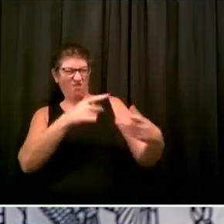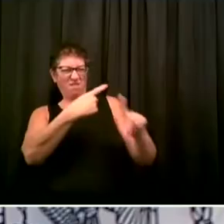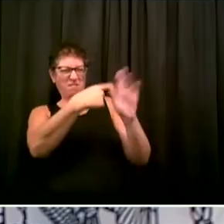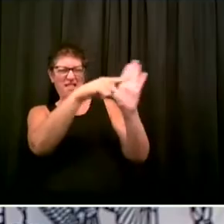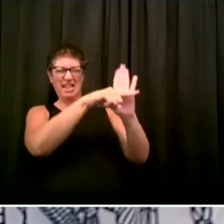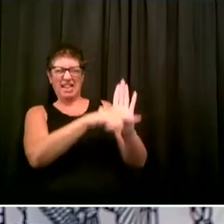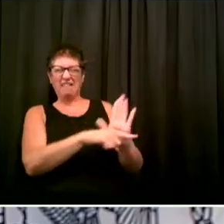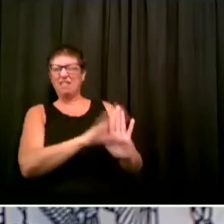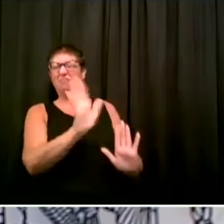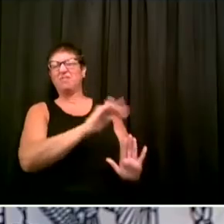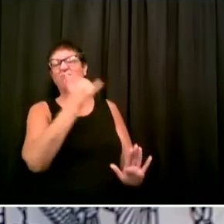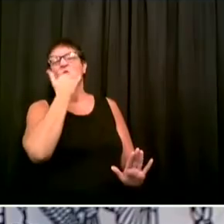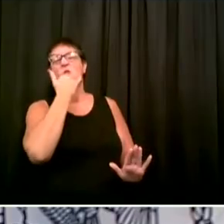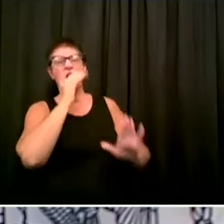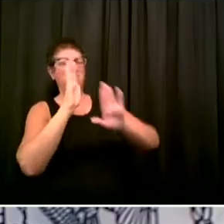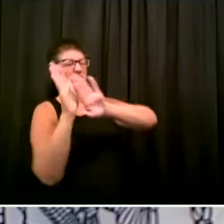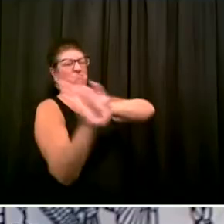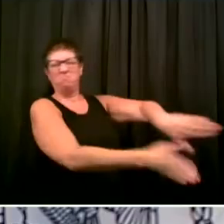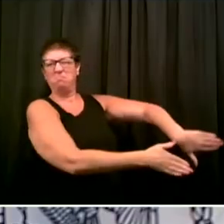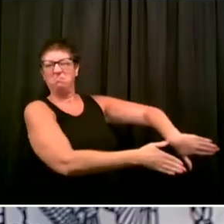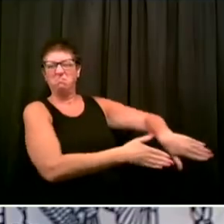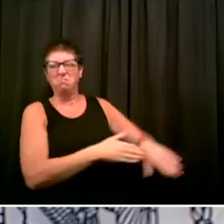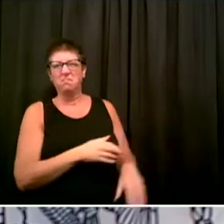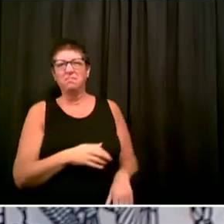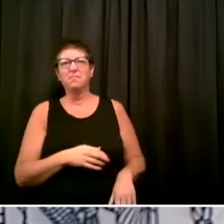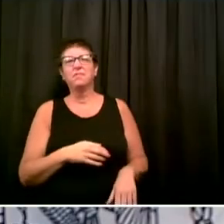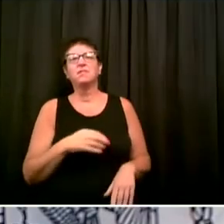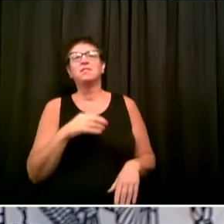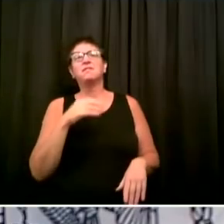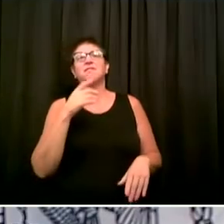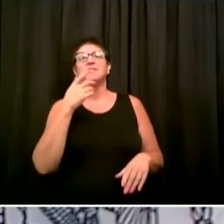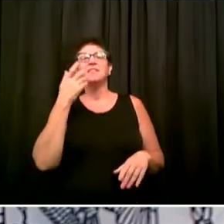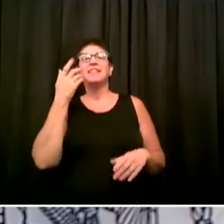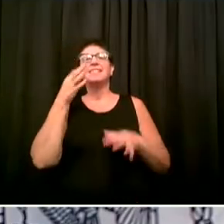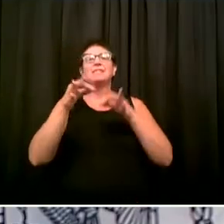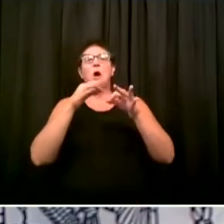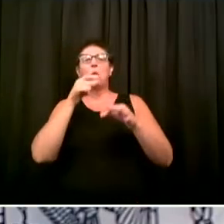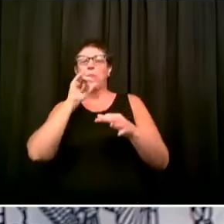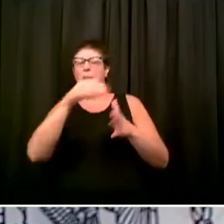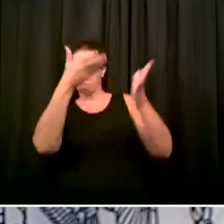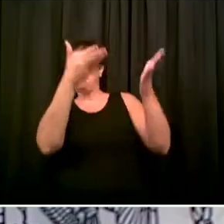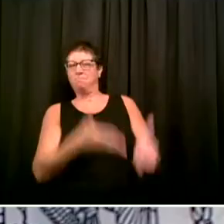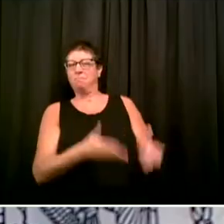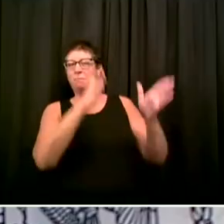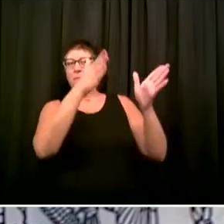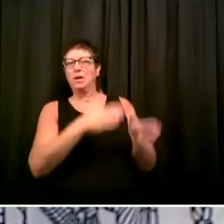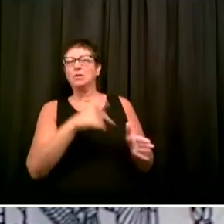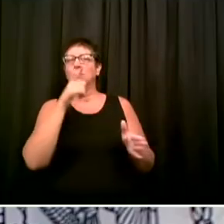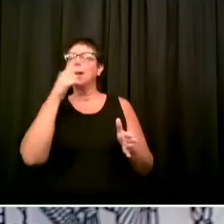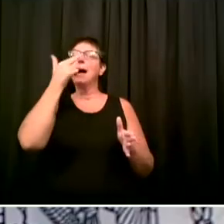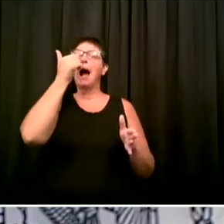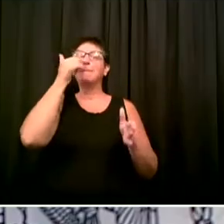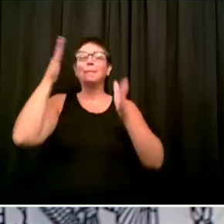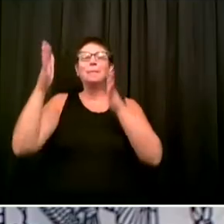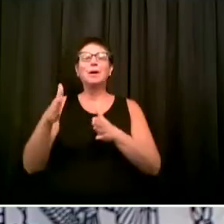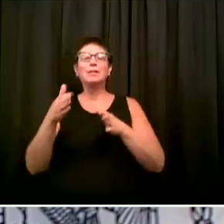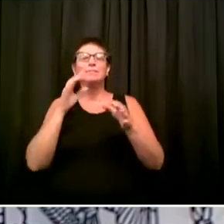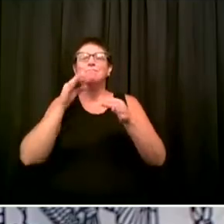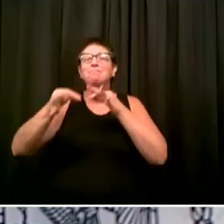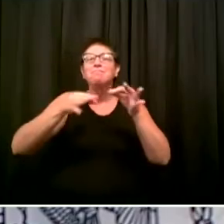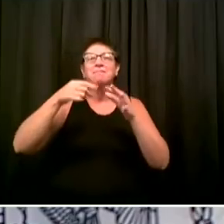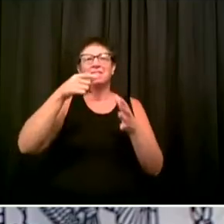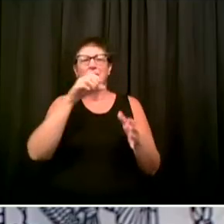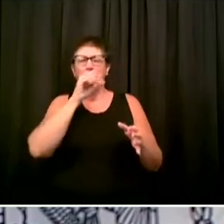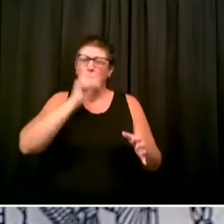FOR A STATEMENT THAT